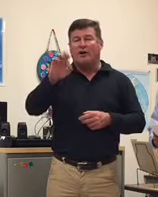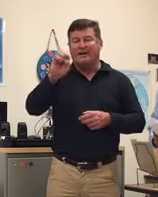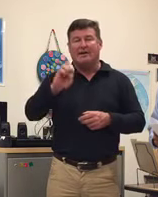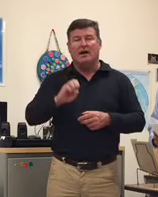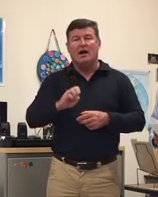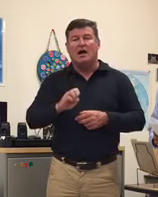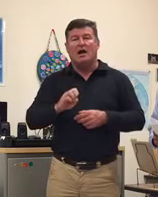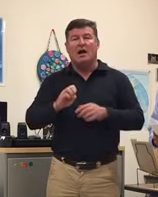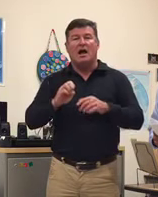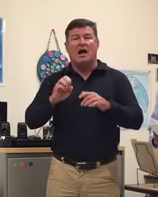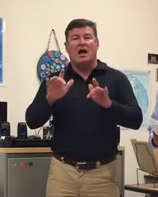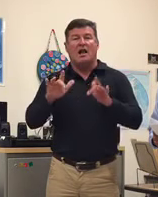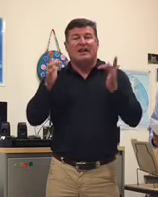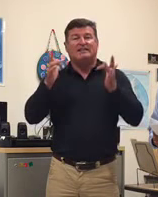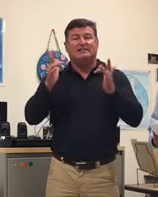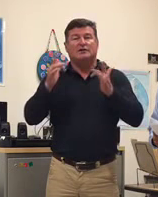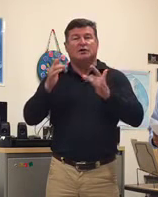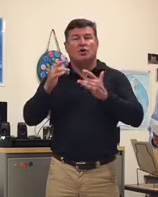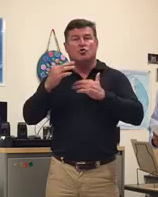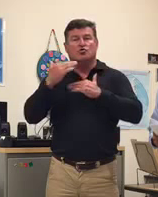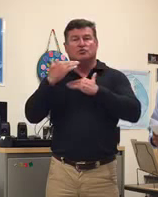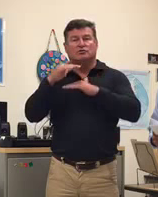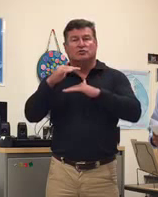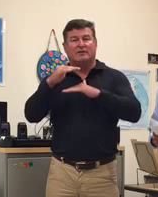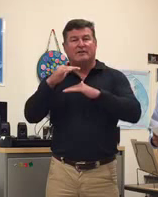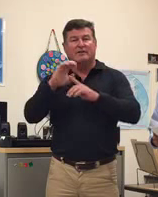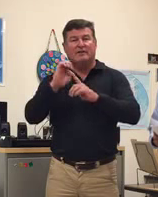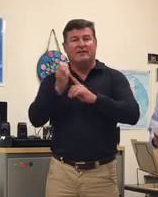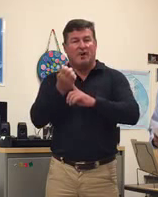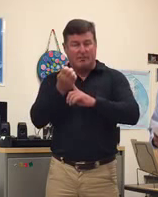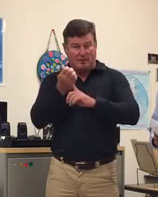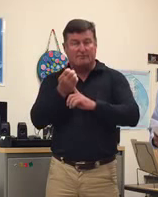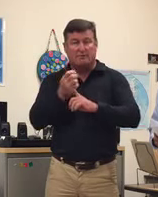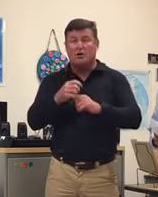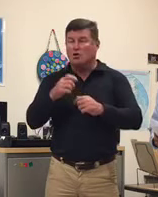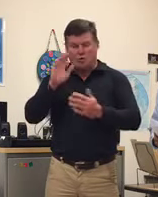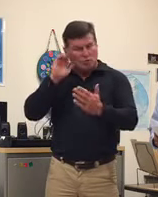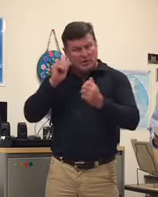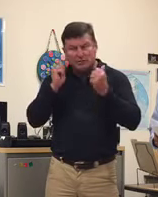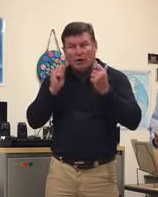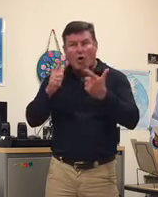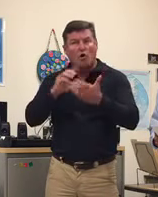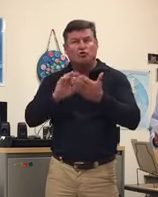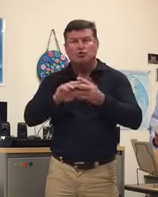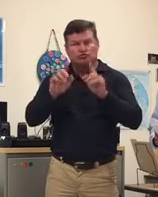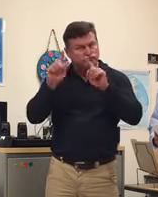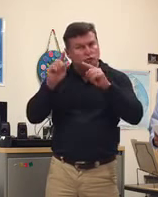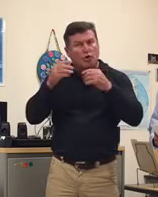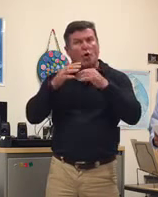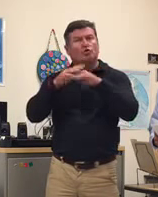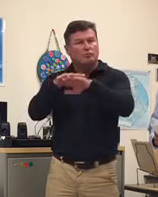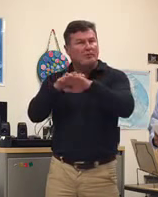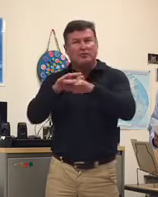the least restrictive environment or LRE. We expect all students with disabilities to be in a mainstream integrated settings